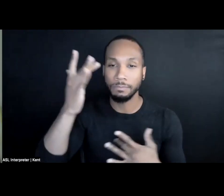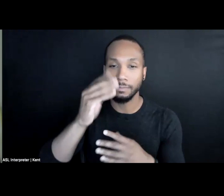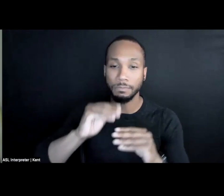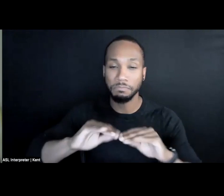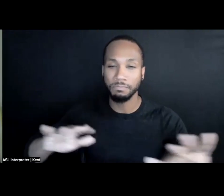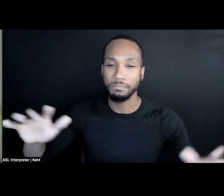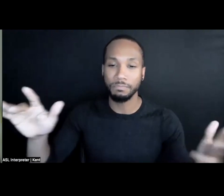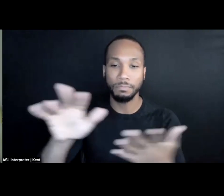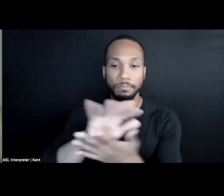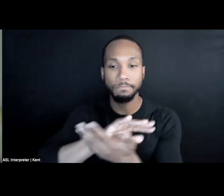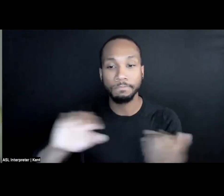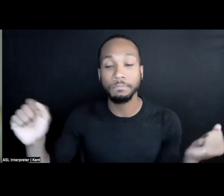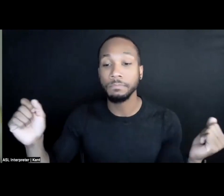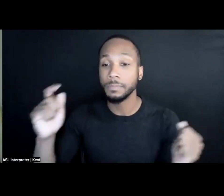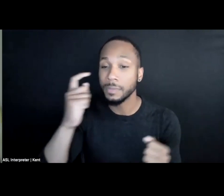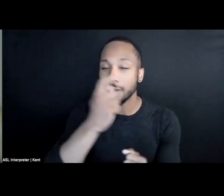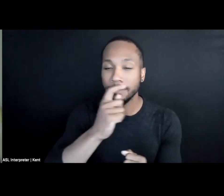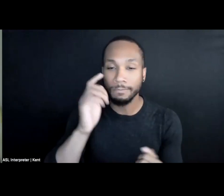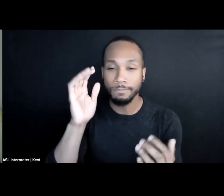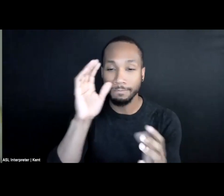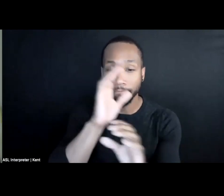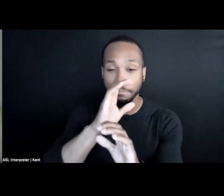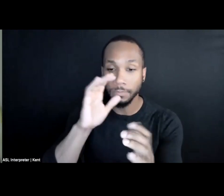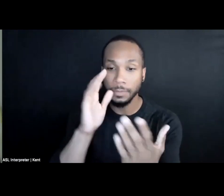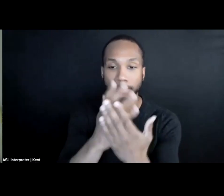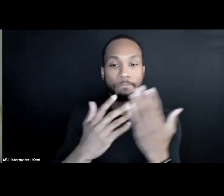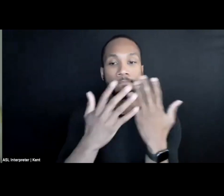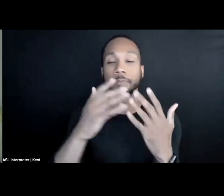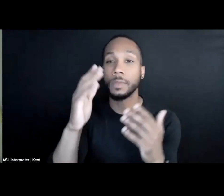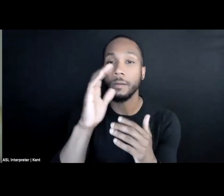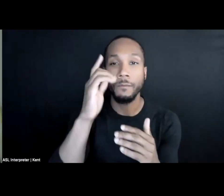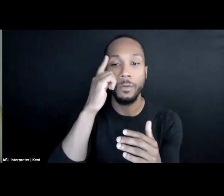My eyes search for your hands they look for their creases